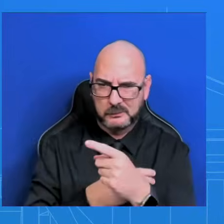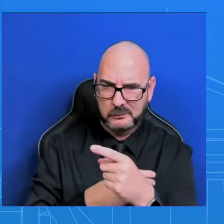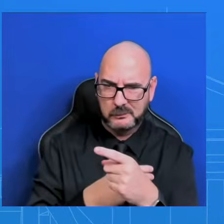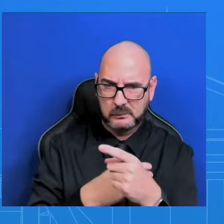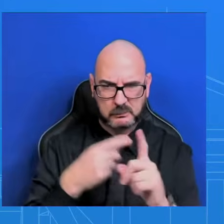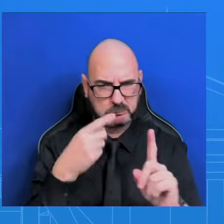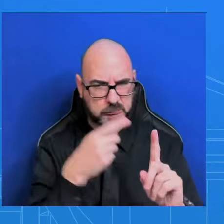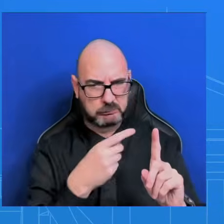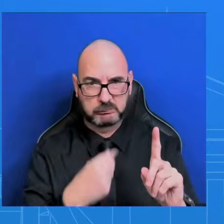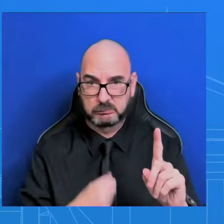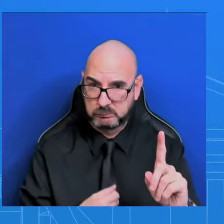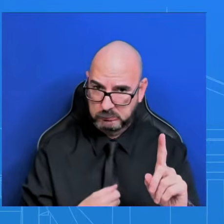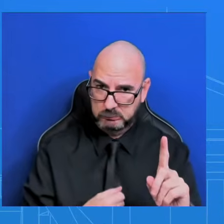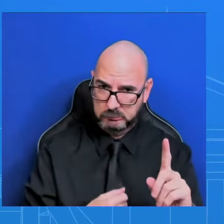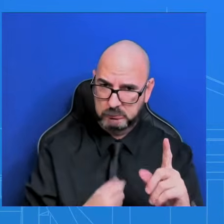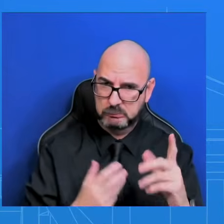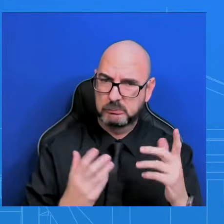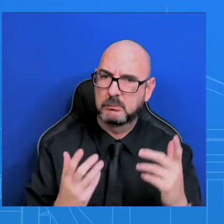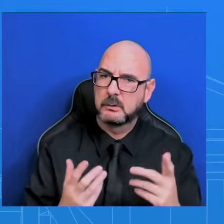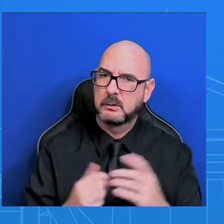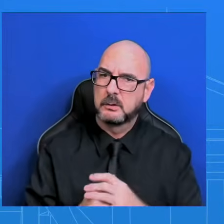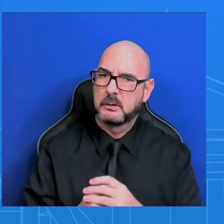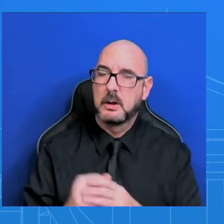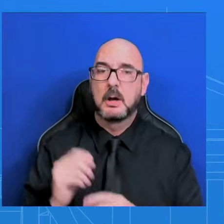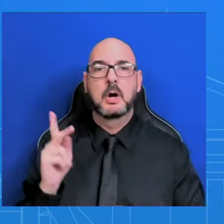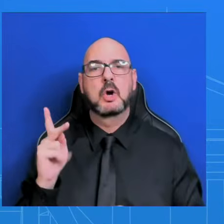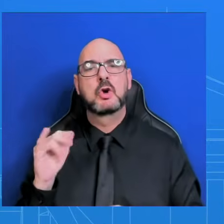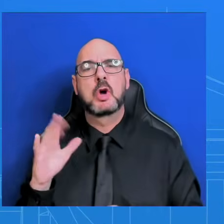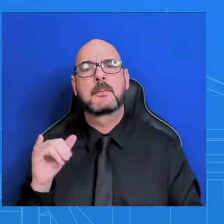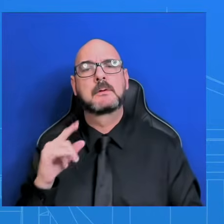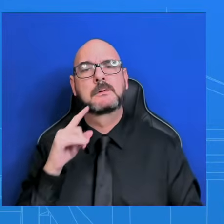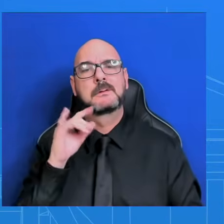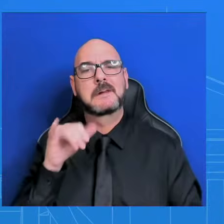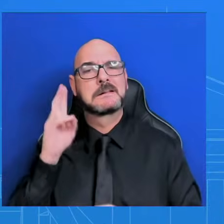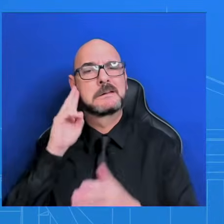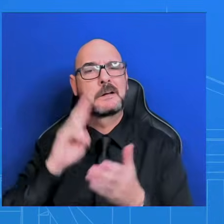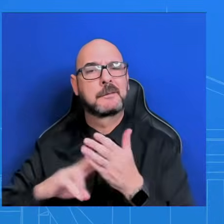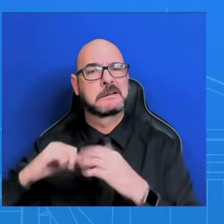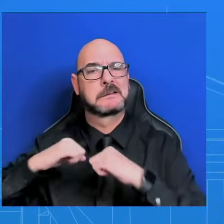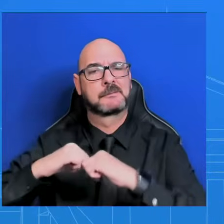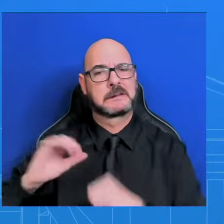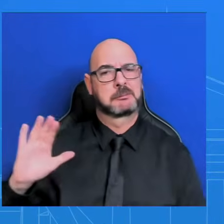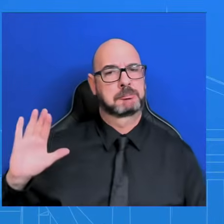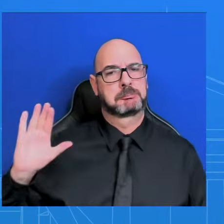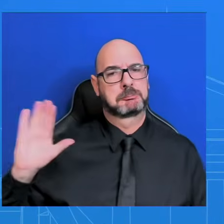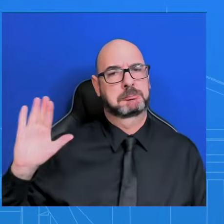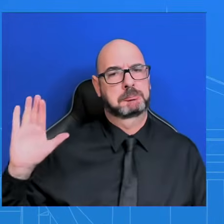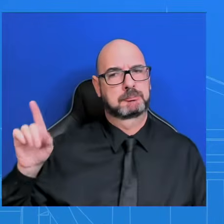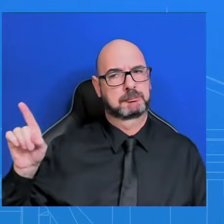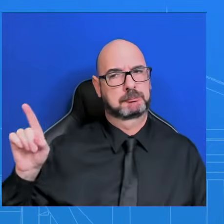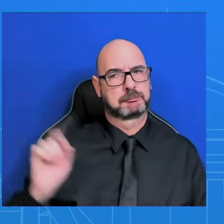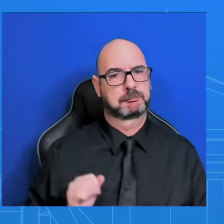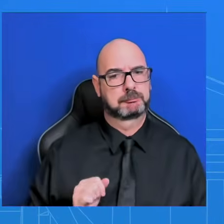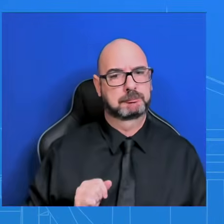Mr. Kirby: That'll be a decision for the Secretary of Defense, and he has to make that decision. The Press: And since he was released from the hospital, has he clearly explained to the President